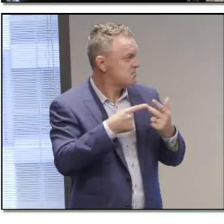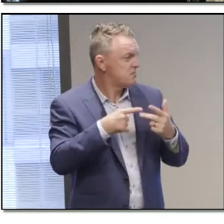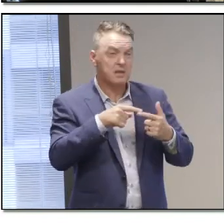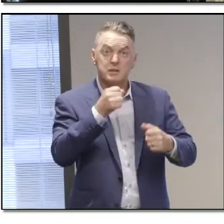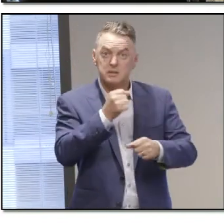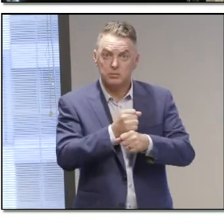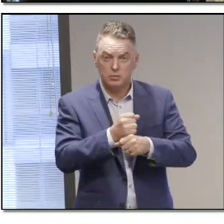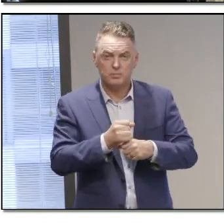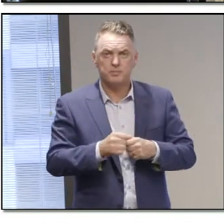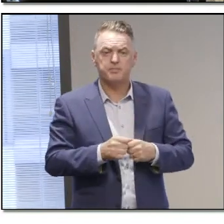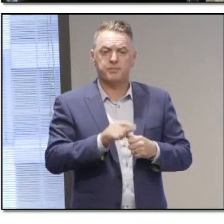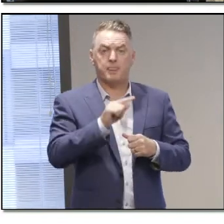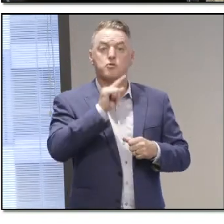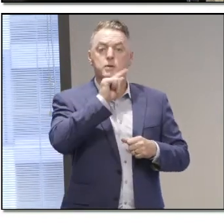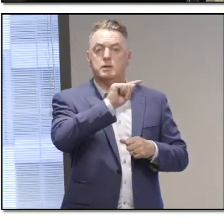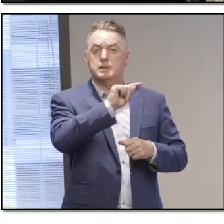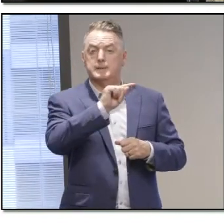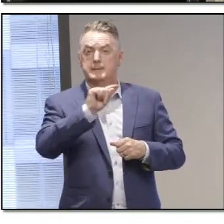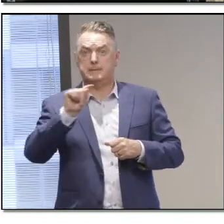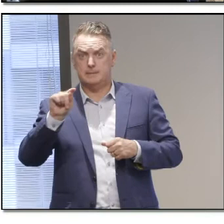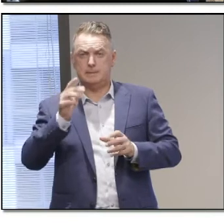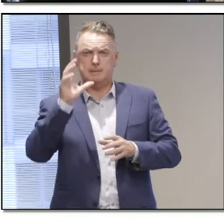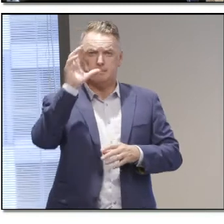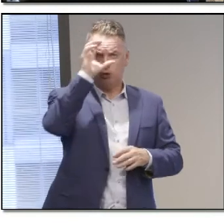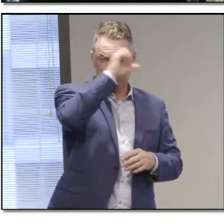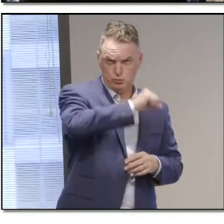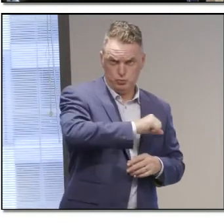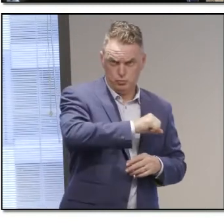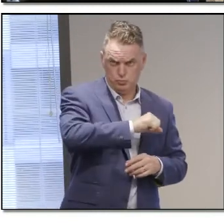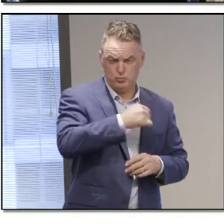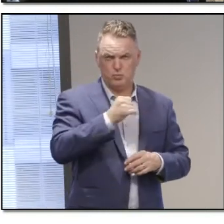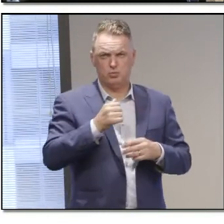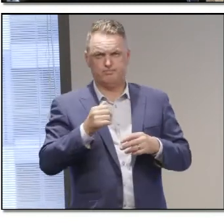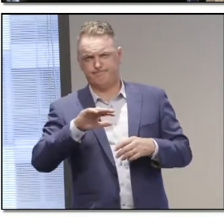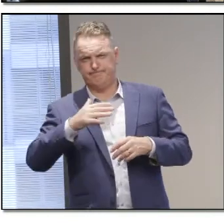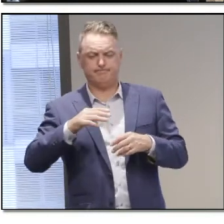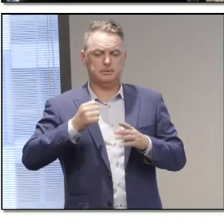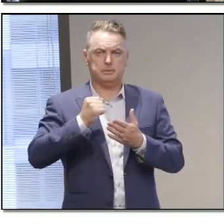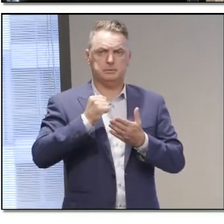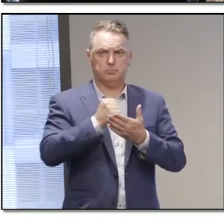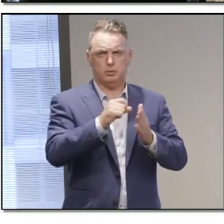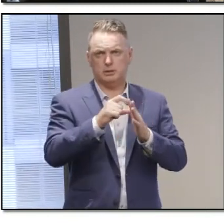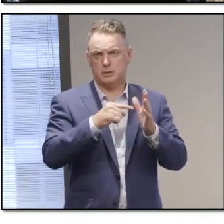asthma/allergies whether a presumed data or animal data to support. But, so, each of these pathways